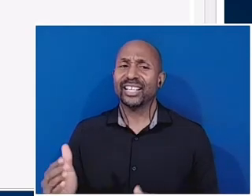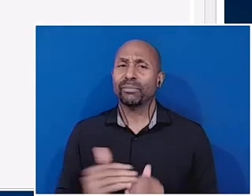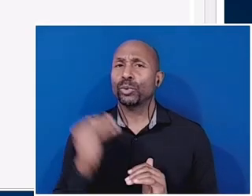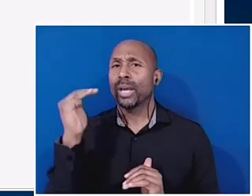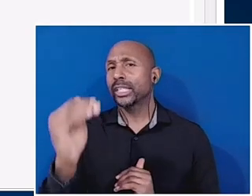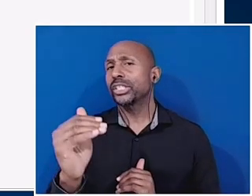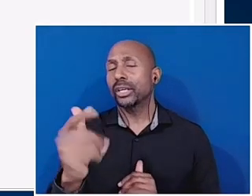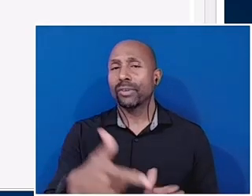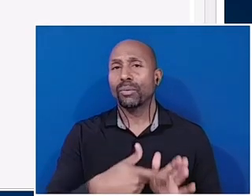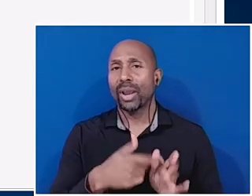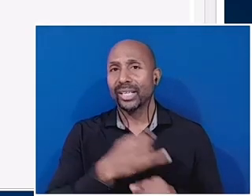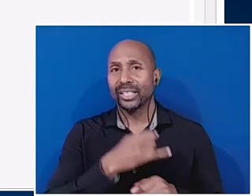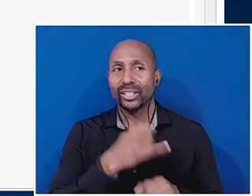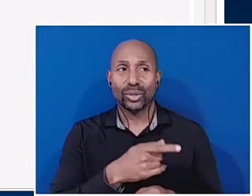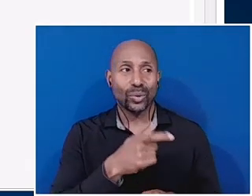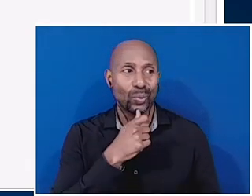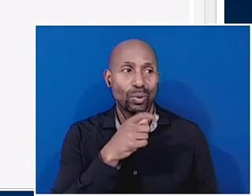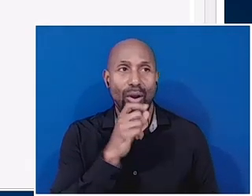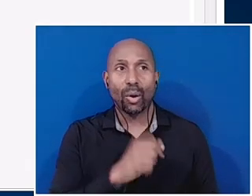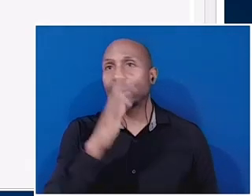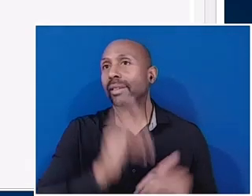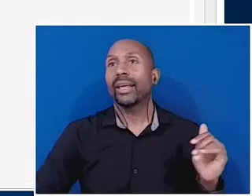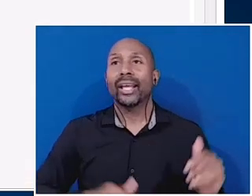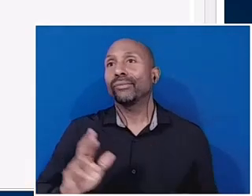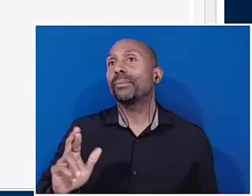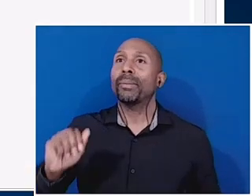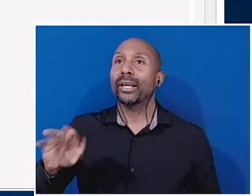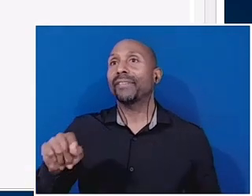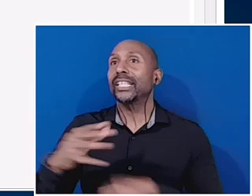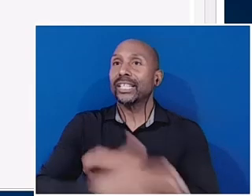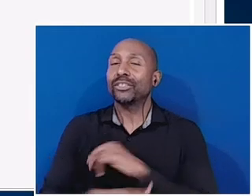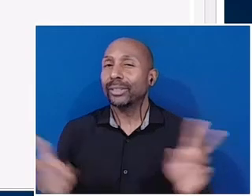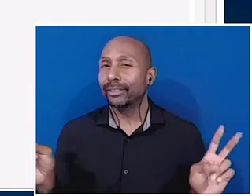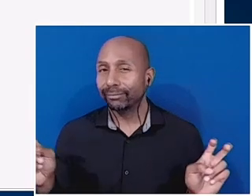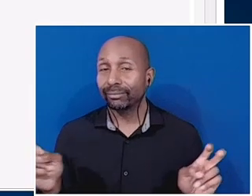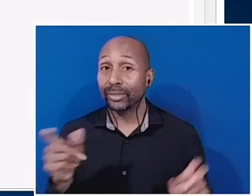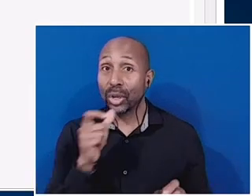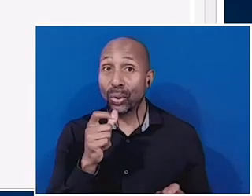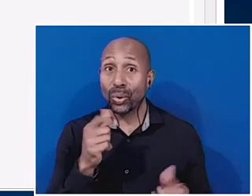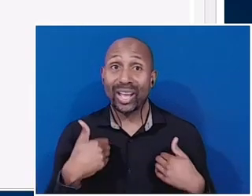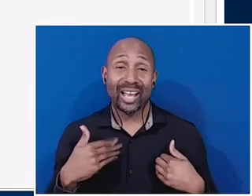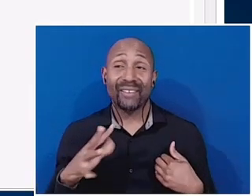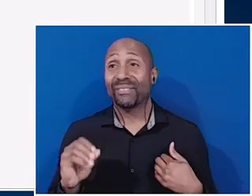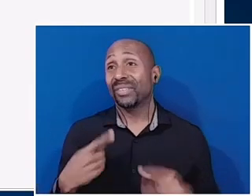older than the republic that are sitting on 50 plus billion dollars of endowment